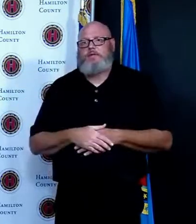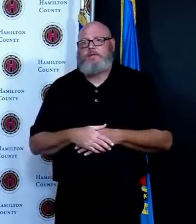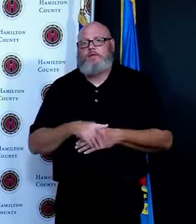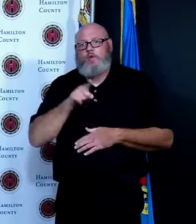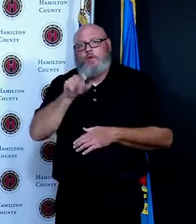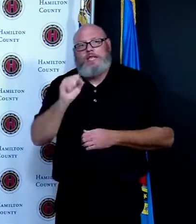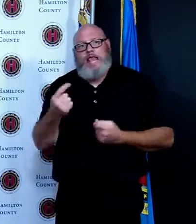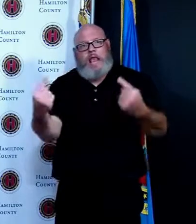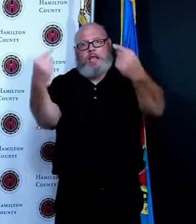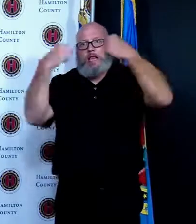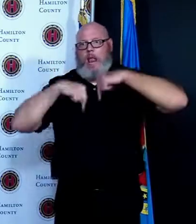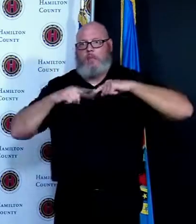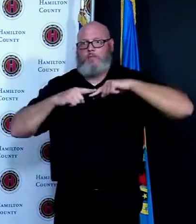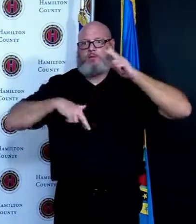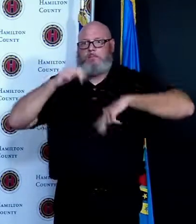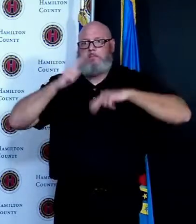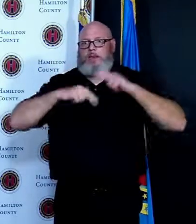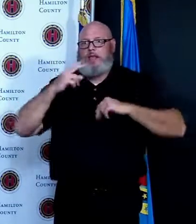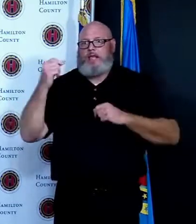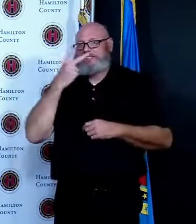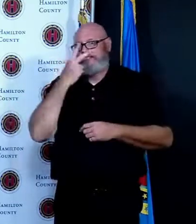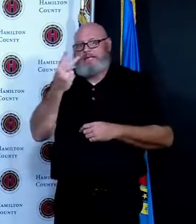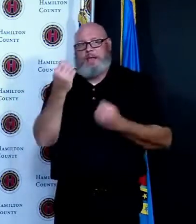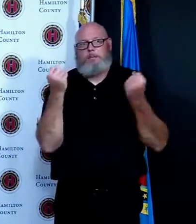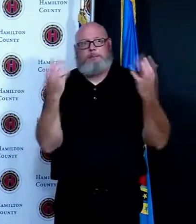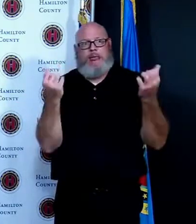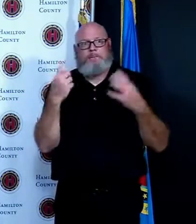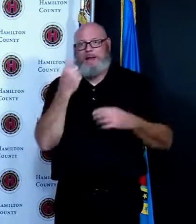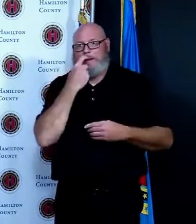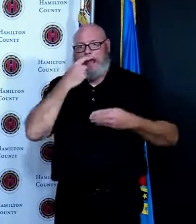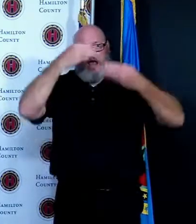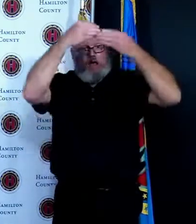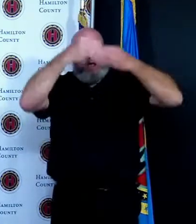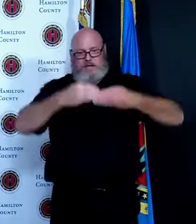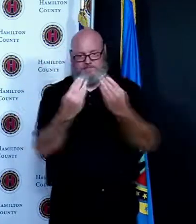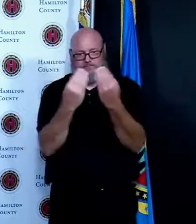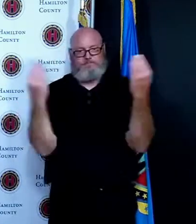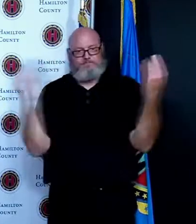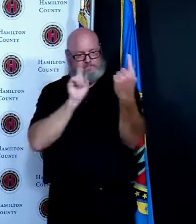plastic barriers you're going to have temperature checks you're going to have appropriate signage